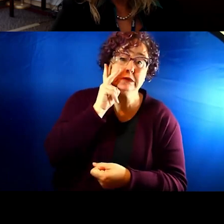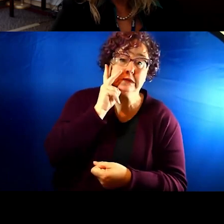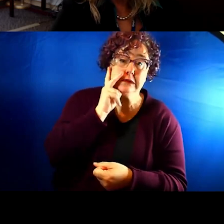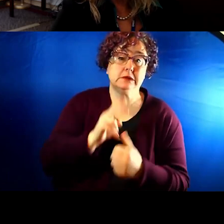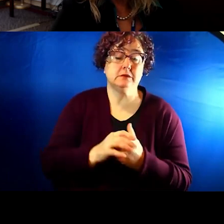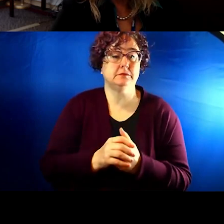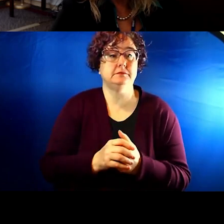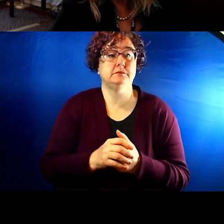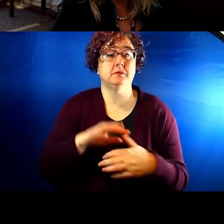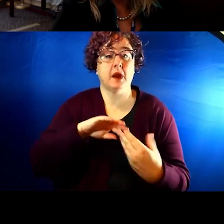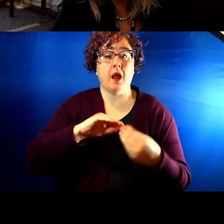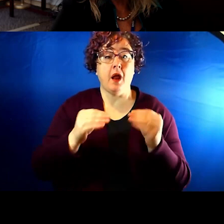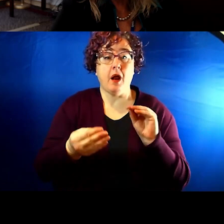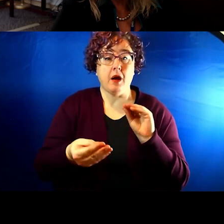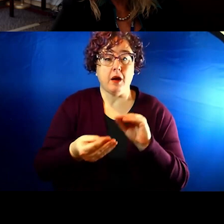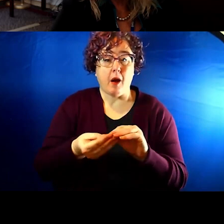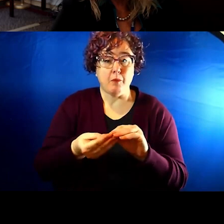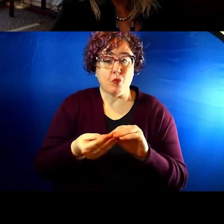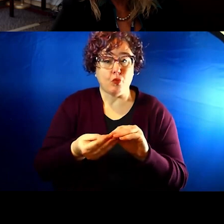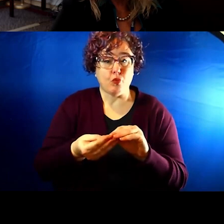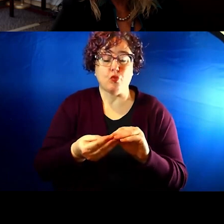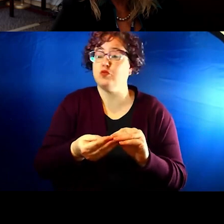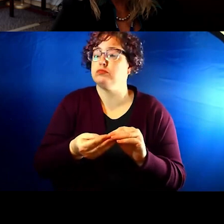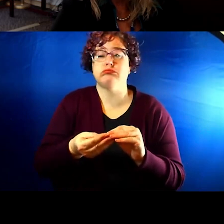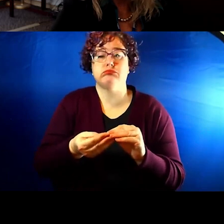THE NUMBERS OF NOT THE ACTUAL NUMBERS OF DISCHARGE. THOSE ARE NOT INCLUDED.